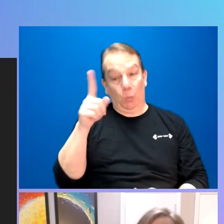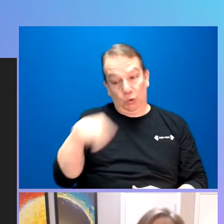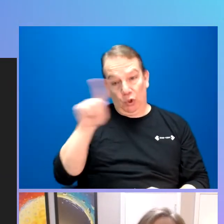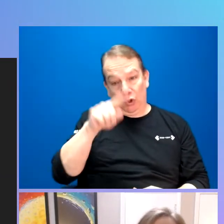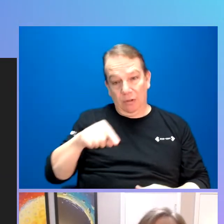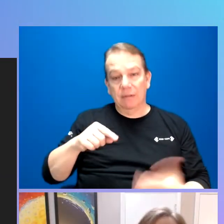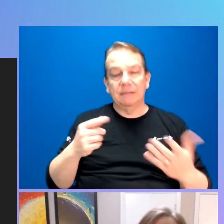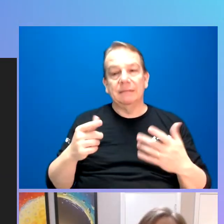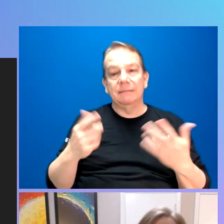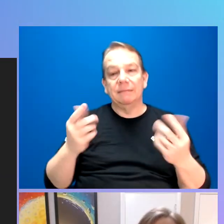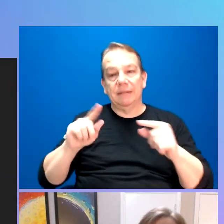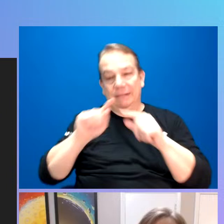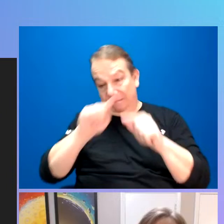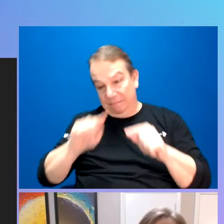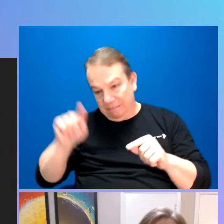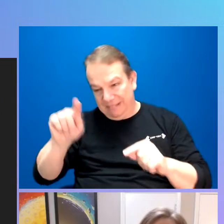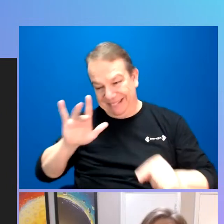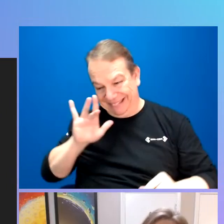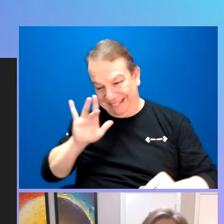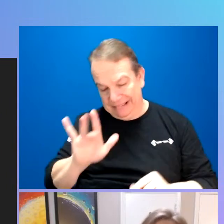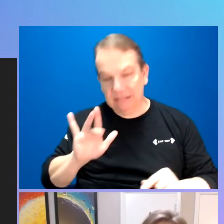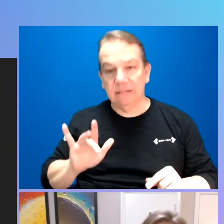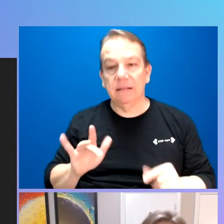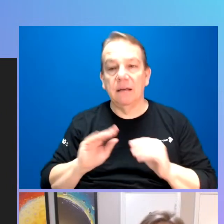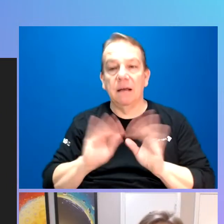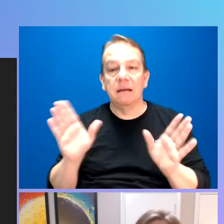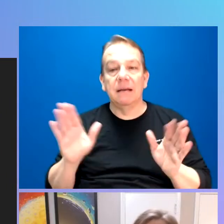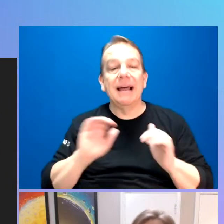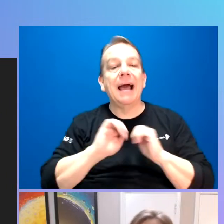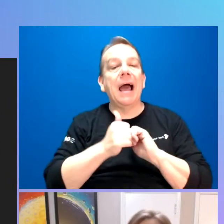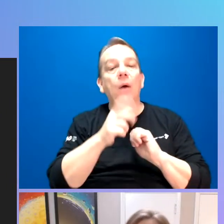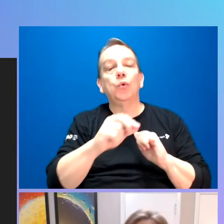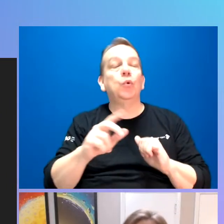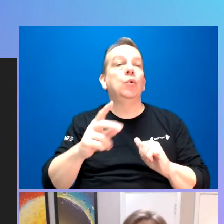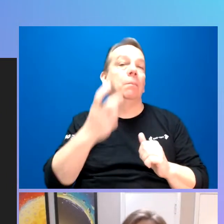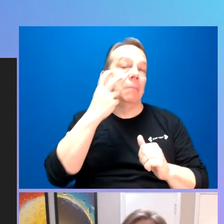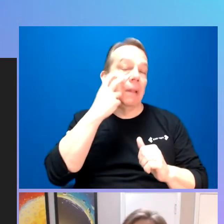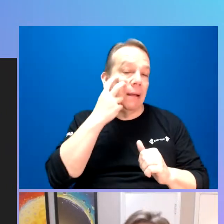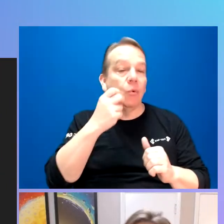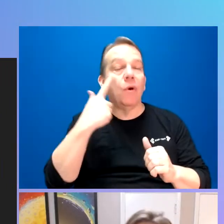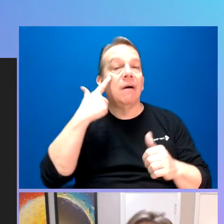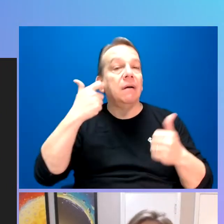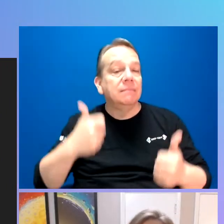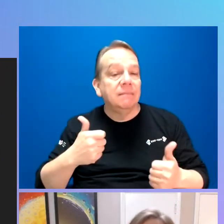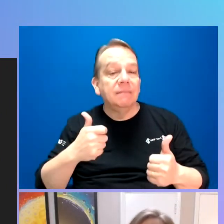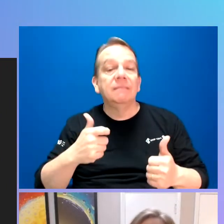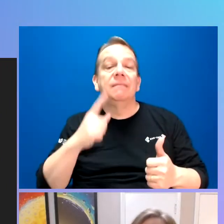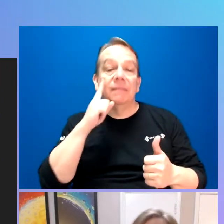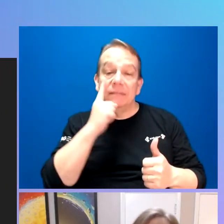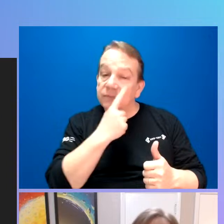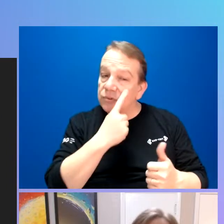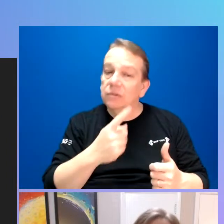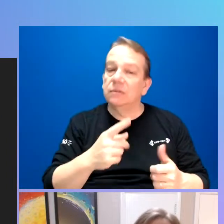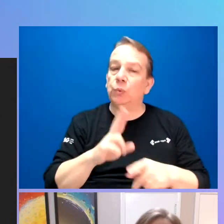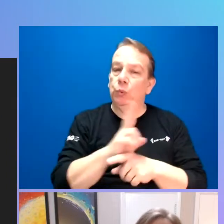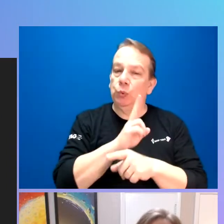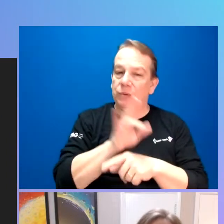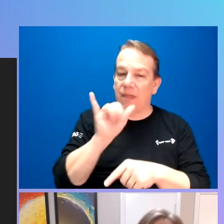pointing chevron icon inside of it. How does a blind or low vision screen reader user know what this element is, and what